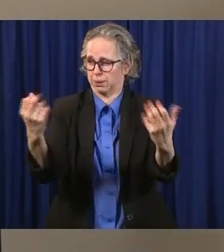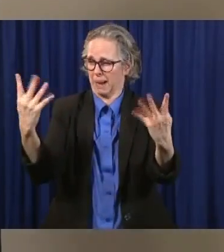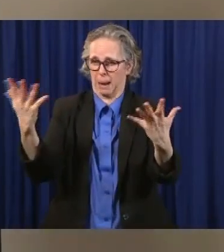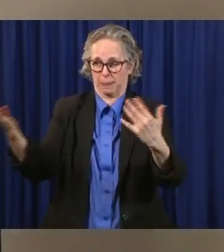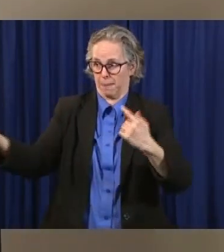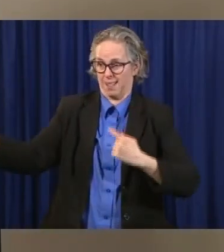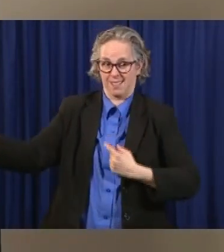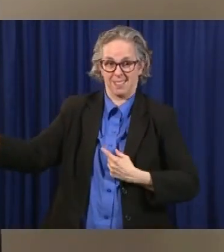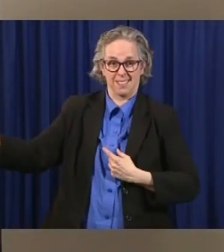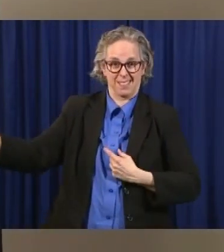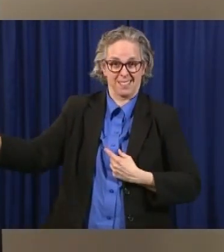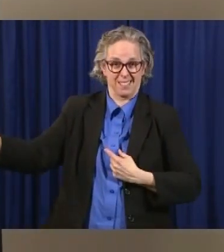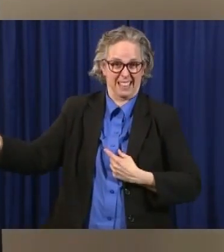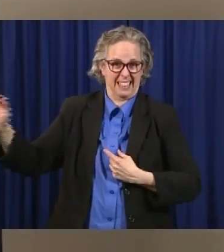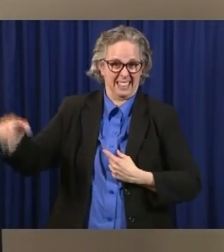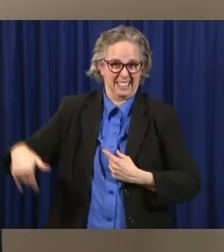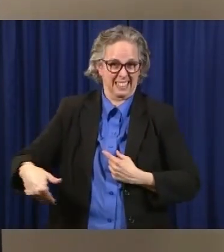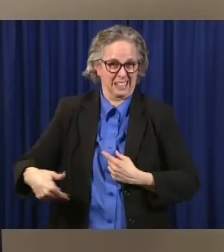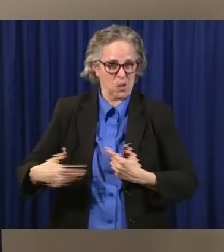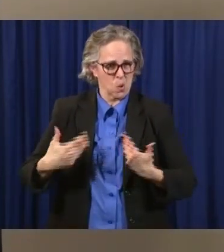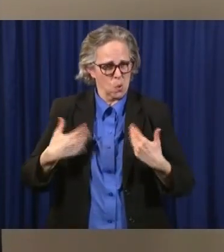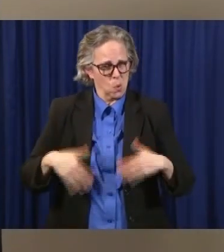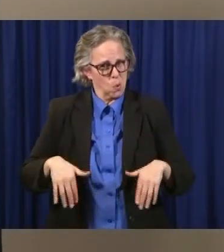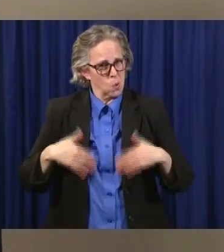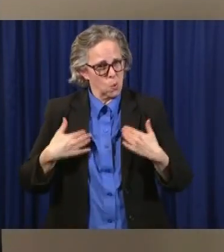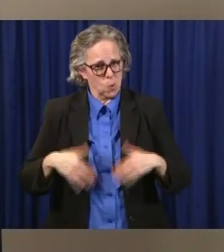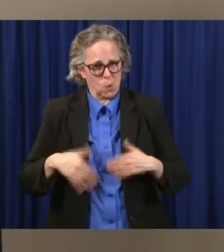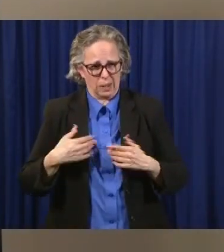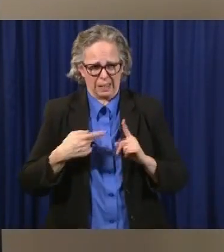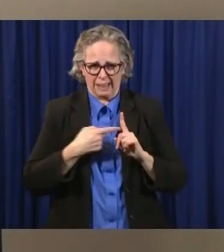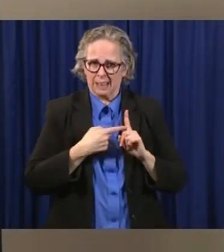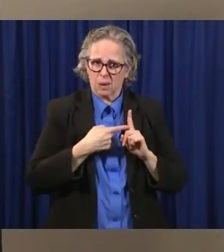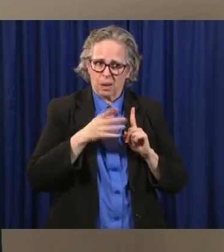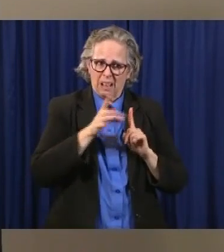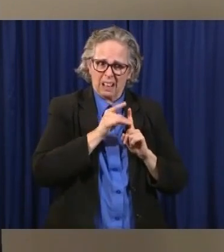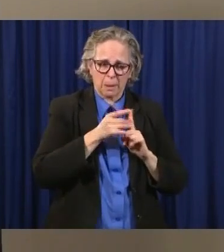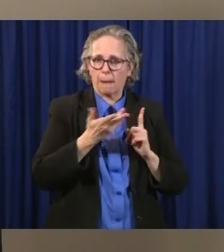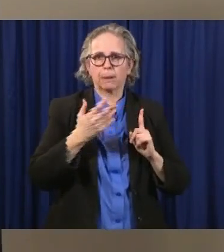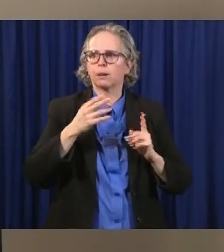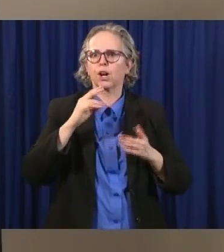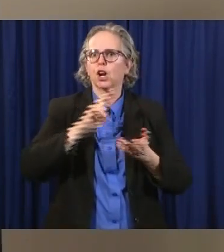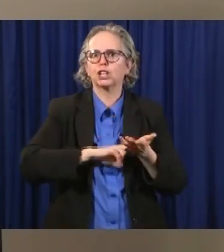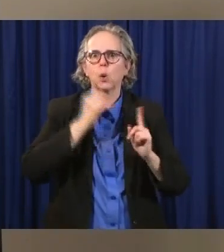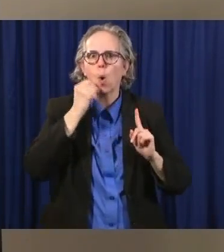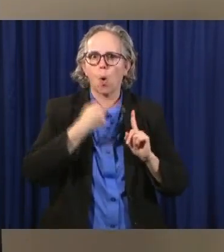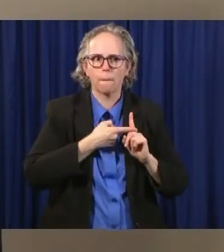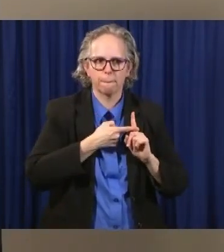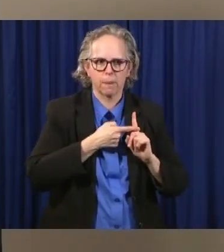PEOPLE EACH PERSON GIVES IT TO ANOTHER 4 PEOPLE AND THAT'S THE LOG RHYTHMIC SPREAD. BEFORE YOU KNOW IT, SOMETHING